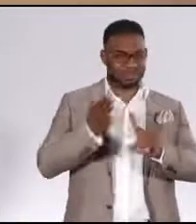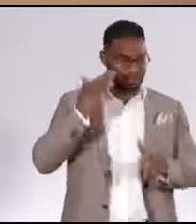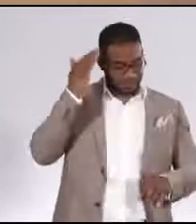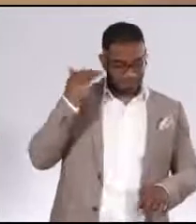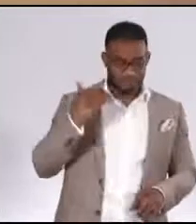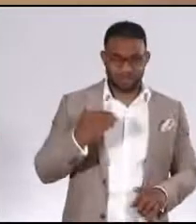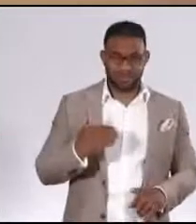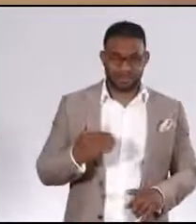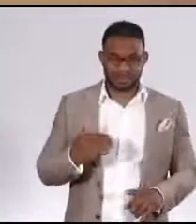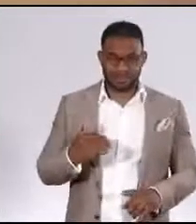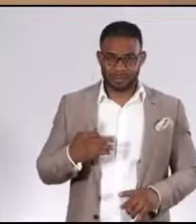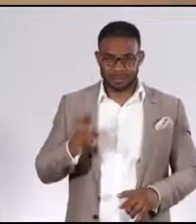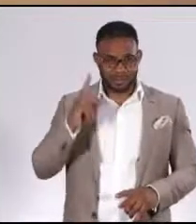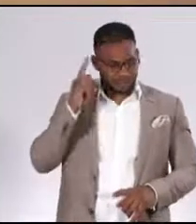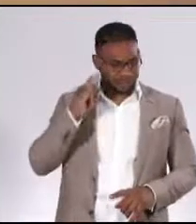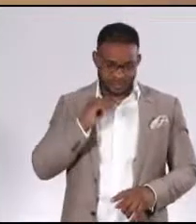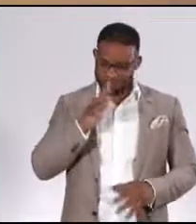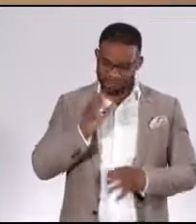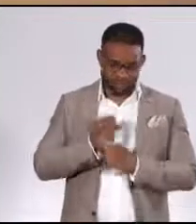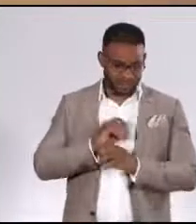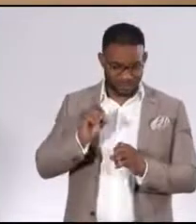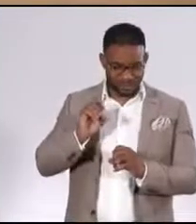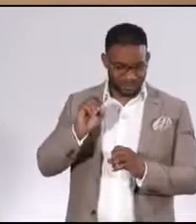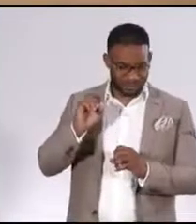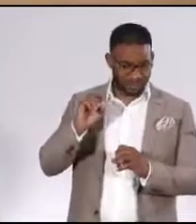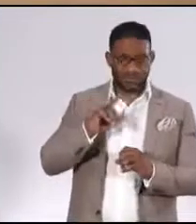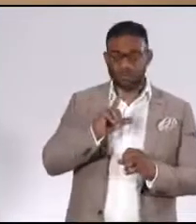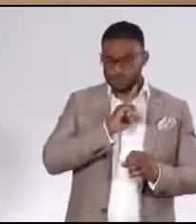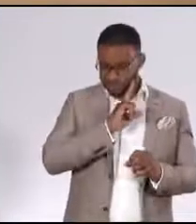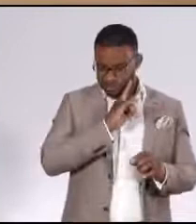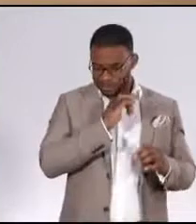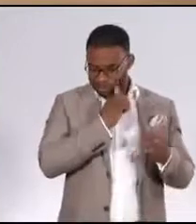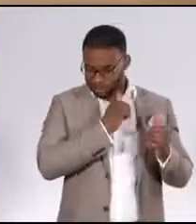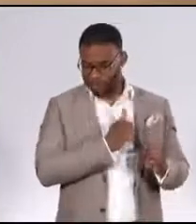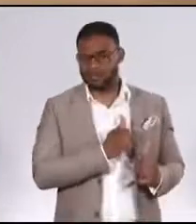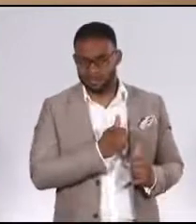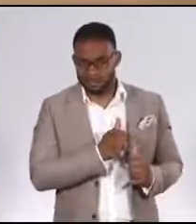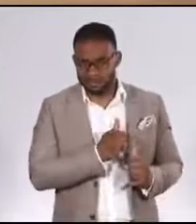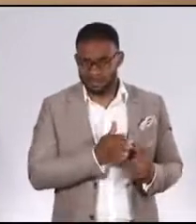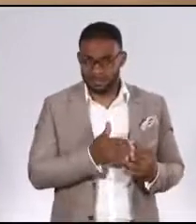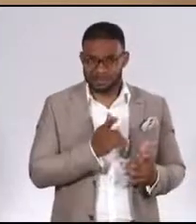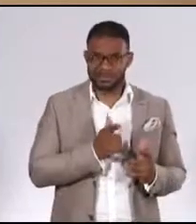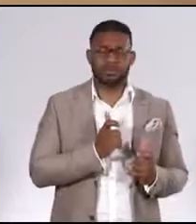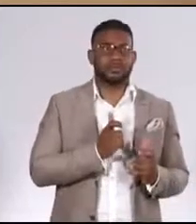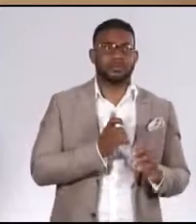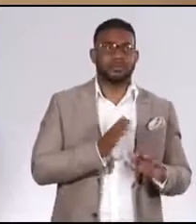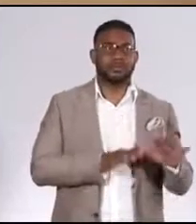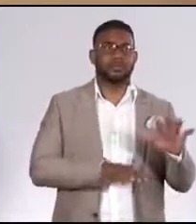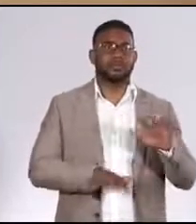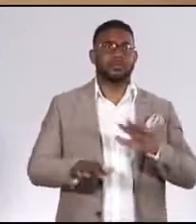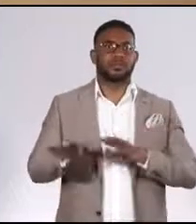My right ear didn't receive any trauma, but my left ear did almost immediately after I fired the shot.